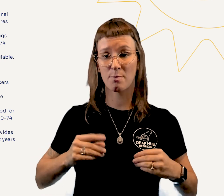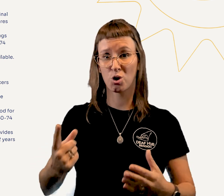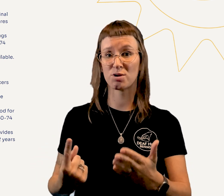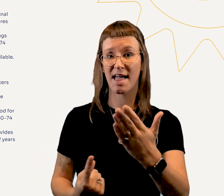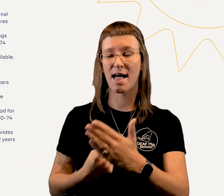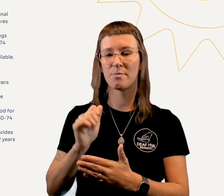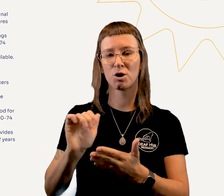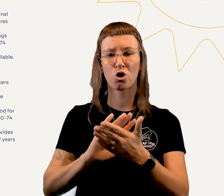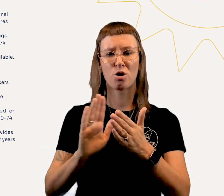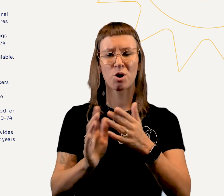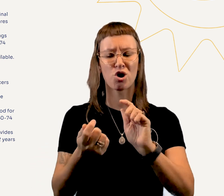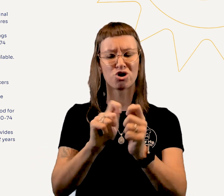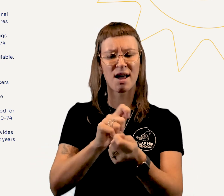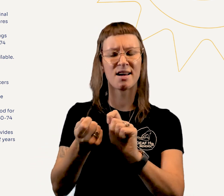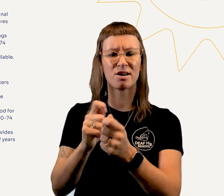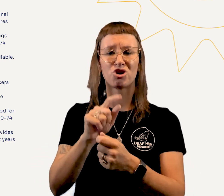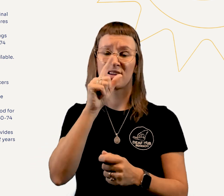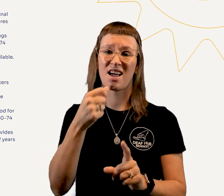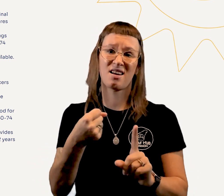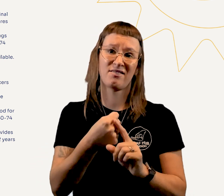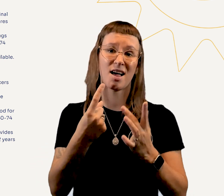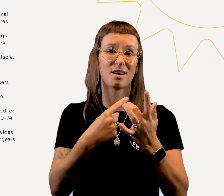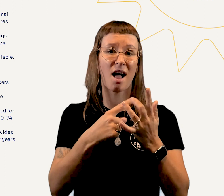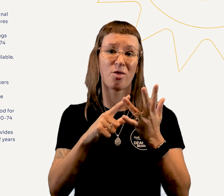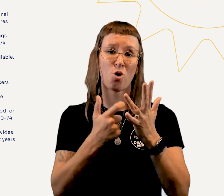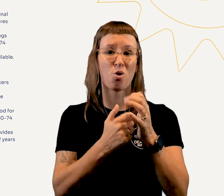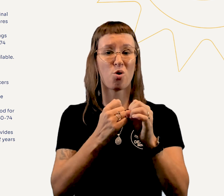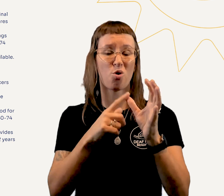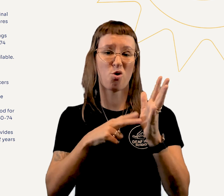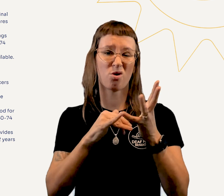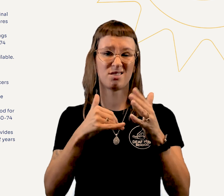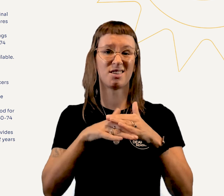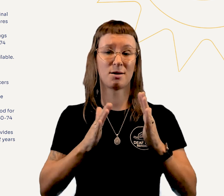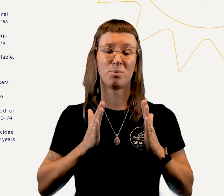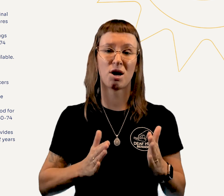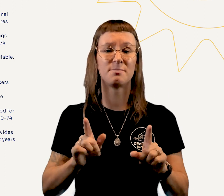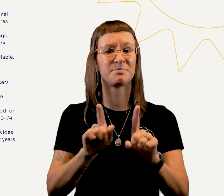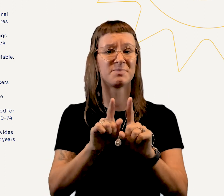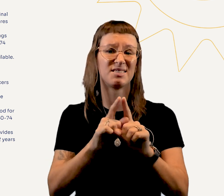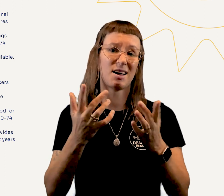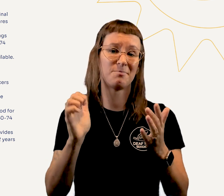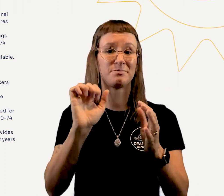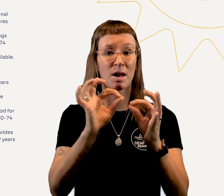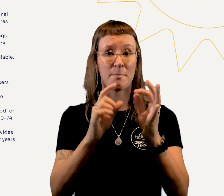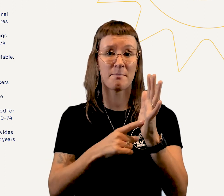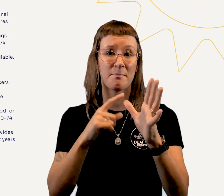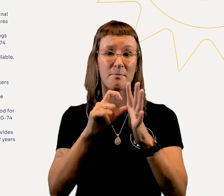The hormone changes that occur with menopause, can impact other organs in your body including our bladder, bowel, heart and bones.